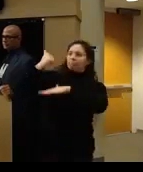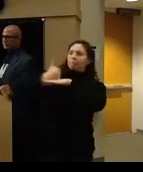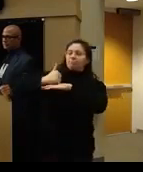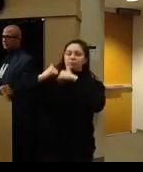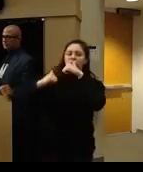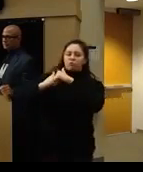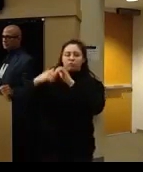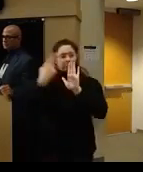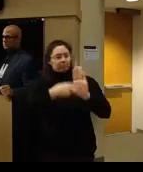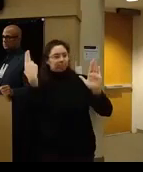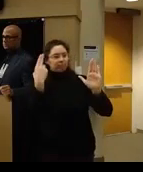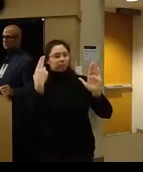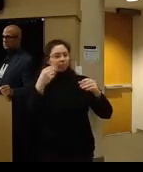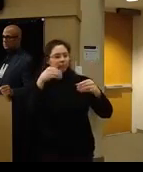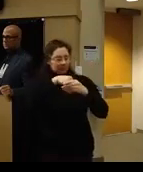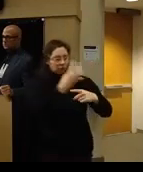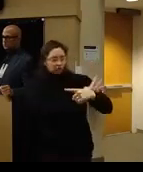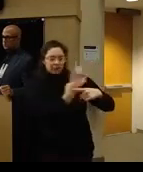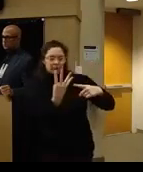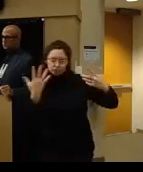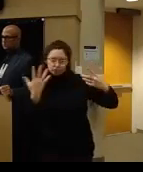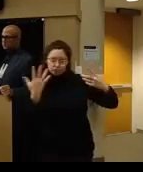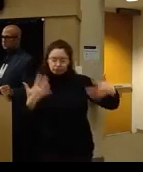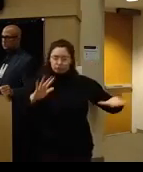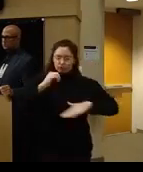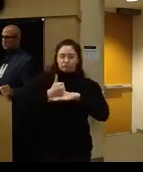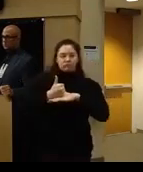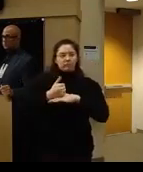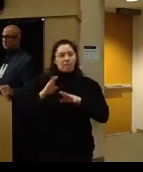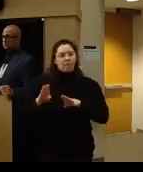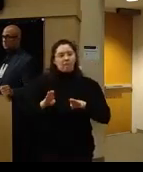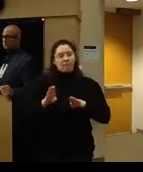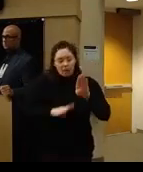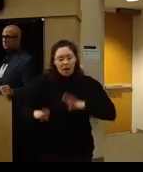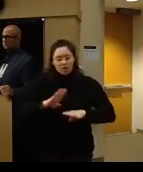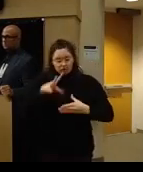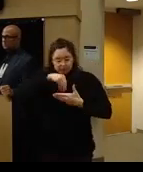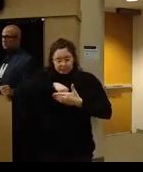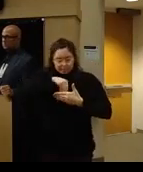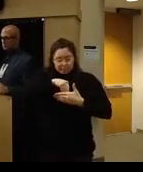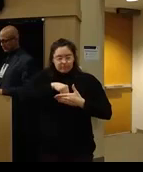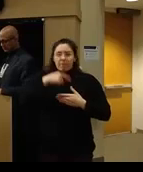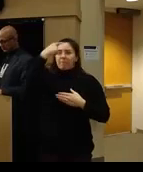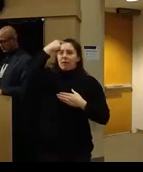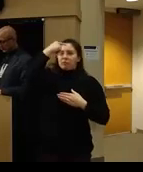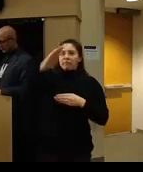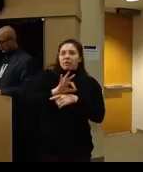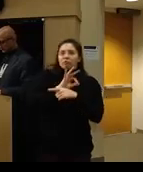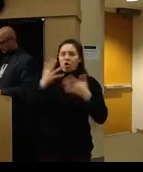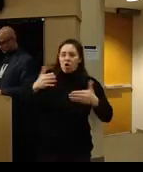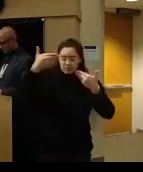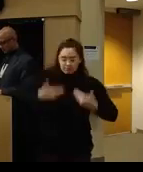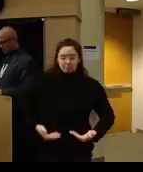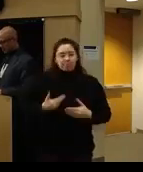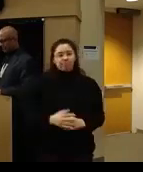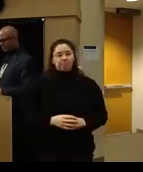through the genes it is a a biological order of our mental functioning uh as